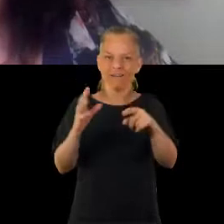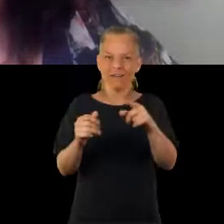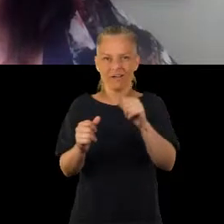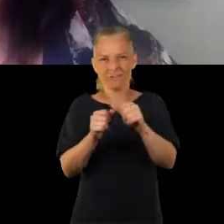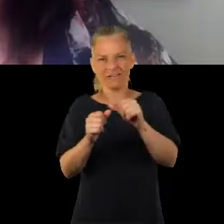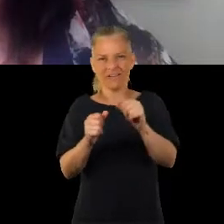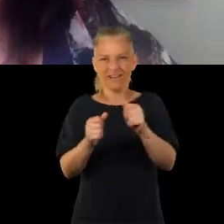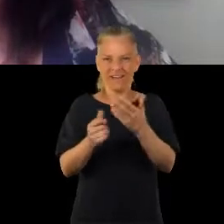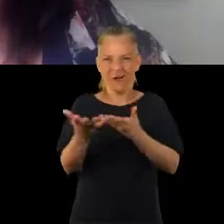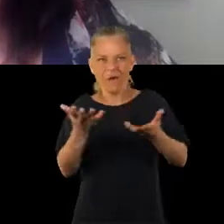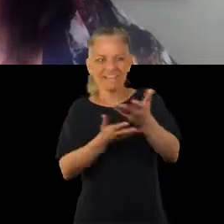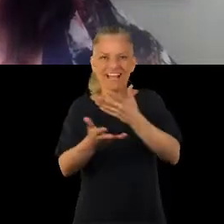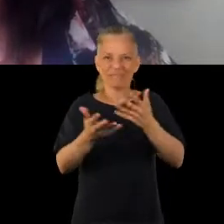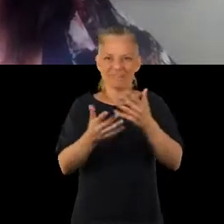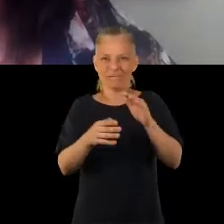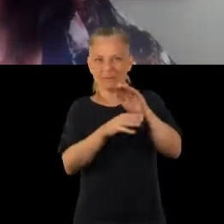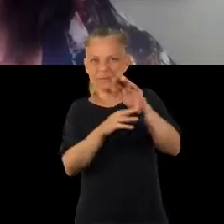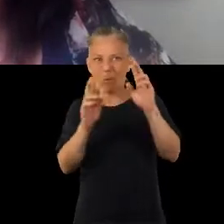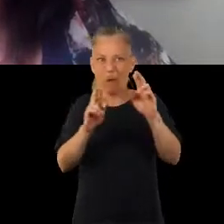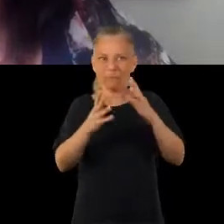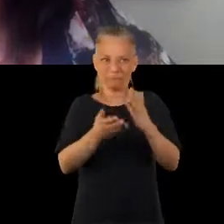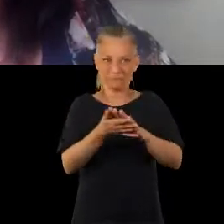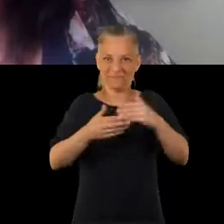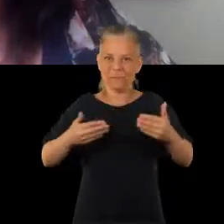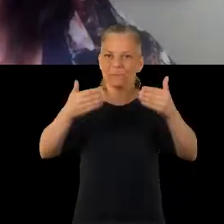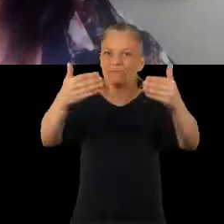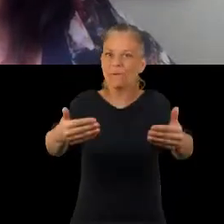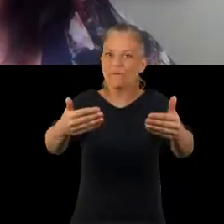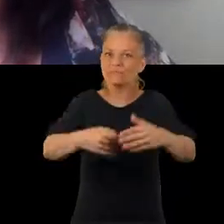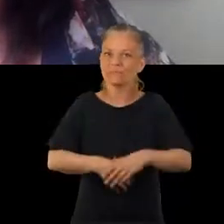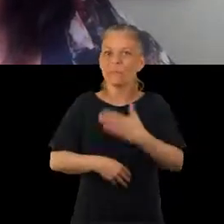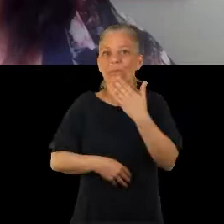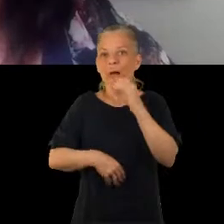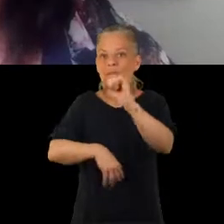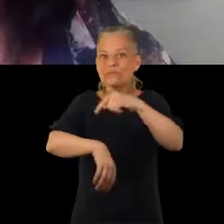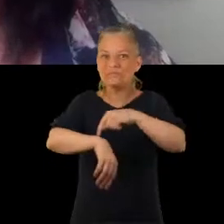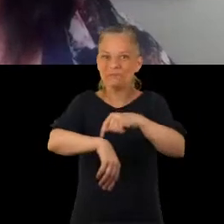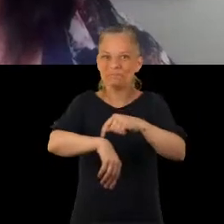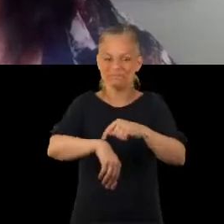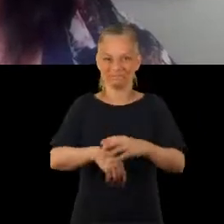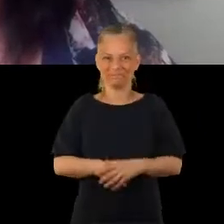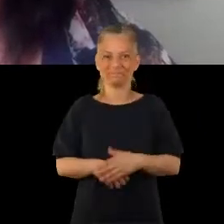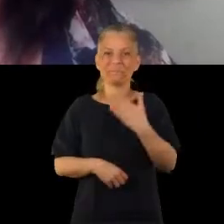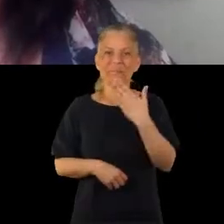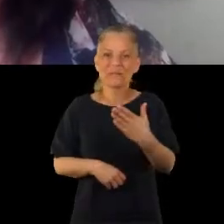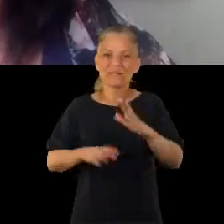conversations that we have moving forward, so thank you so much for your time today. It’s been brilliant, thanks. I love talking about peer support stuff- please come and see us at Peer